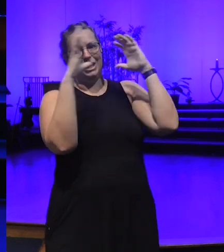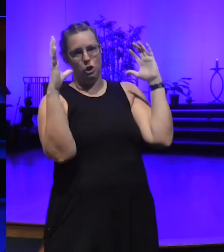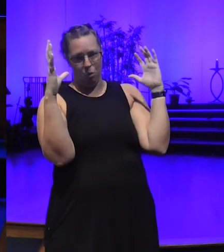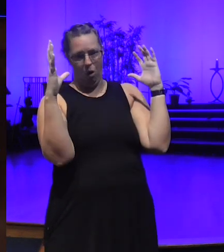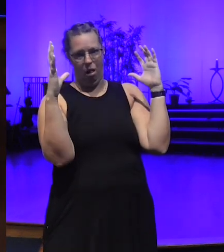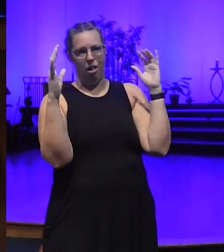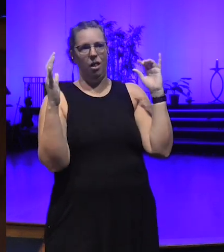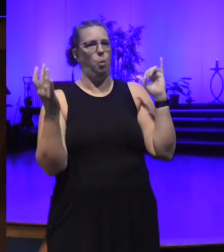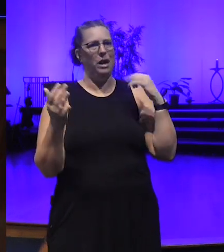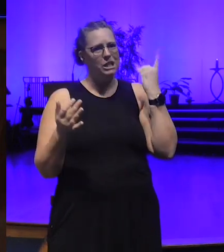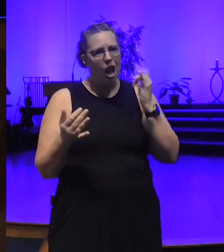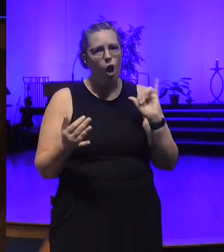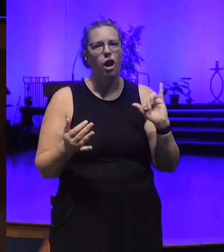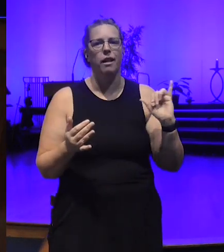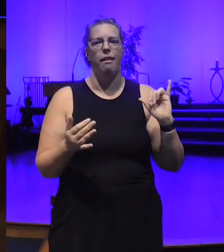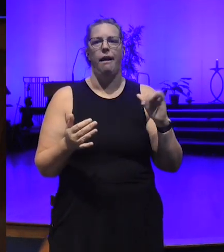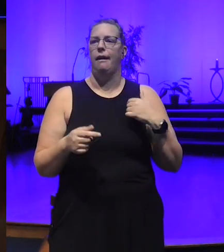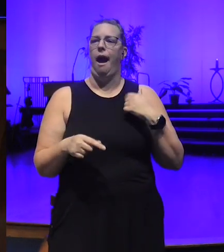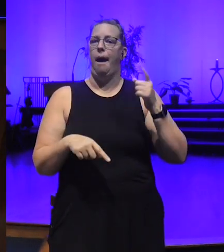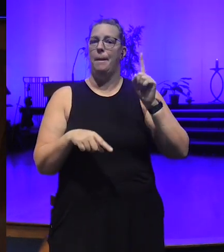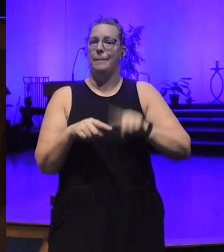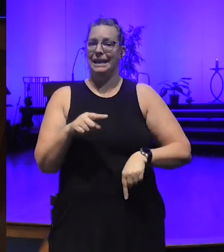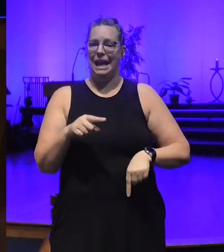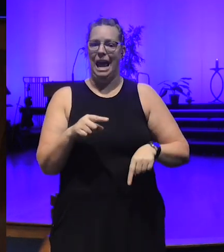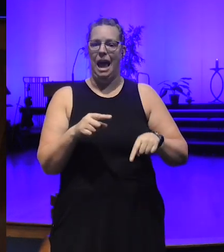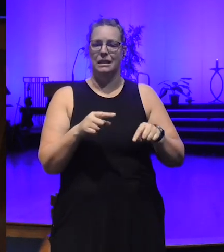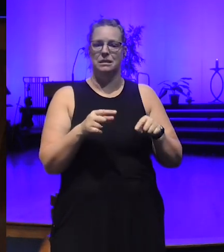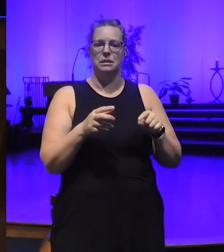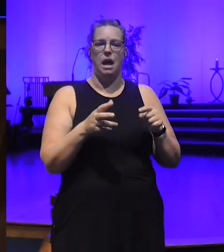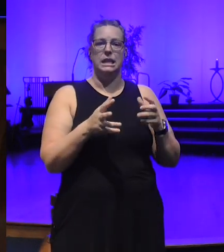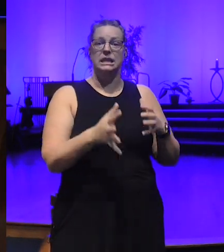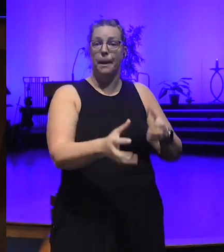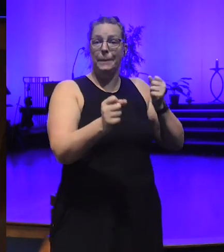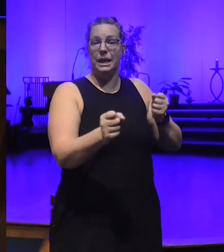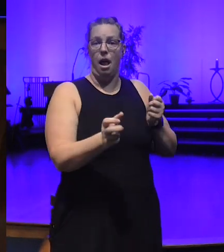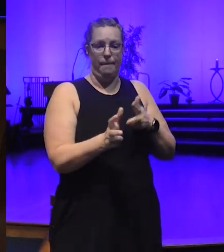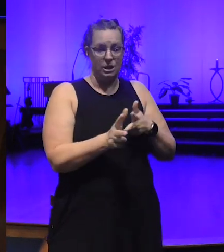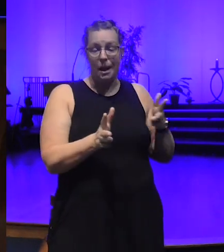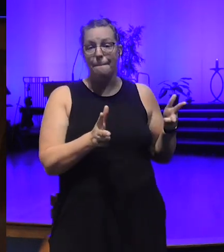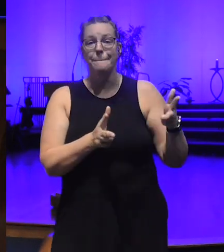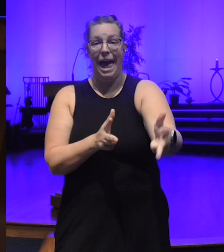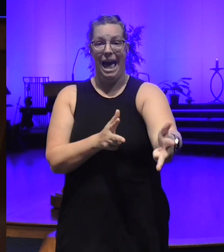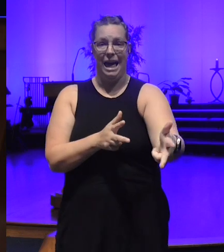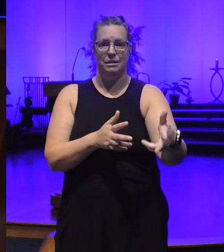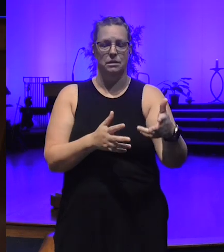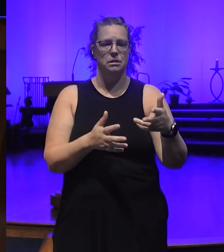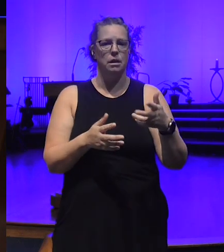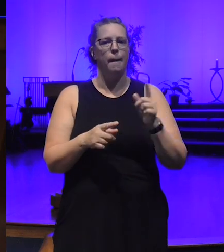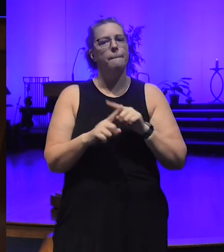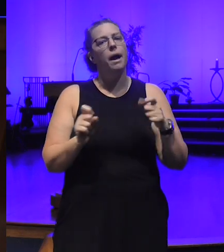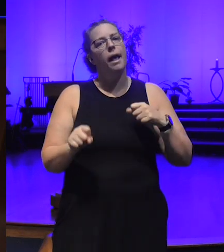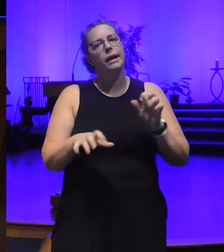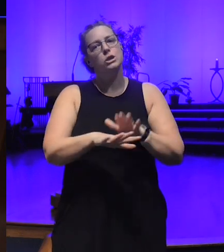may not be able to speed up past this condition but I can slow down and reclaim myself and not